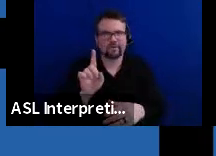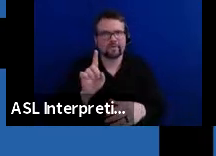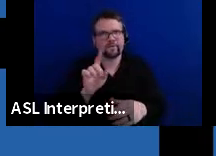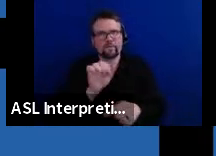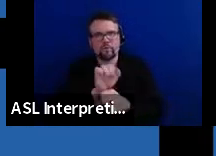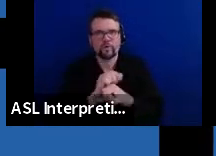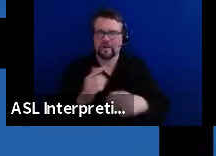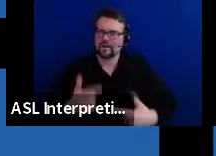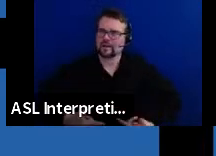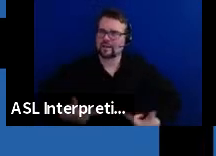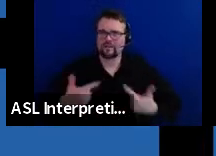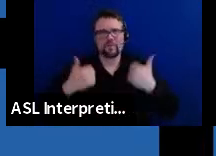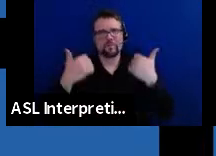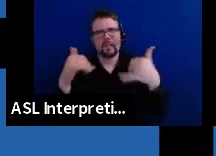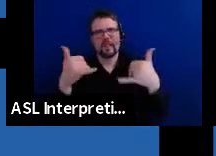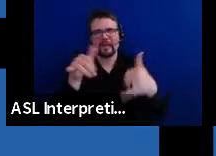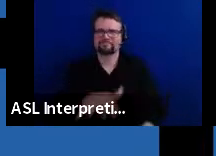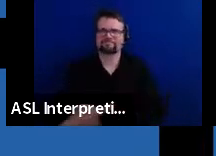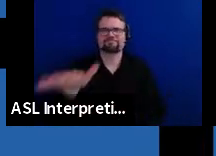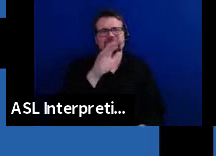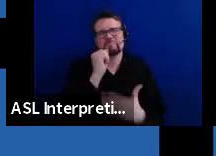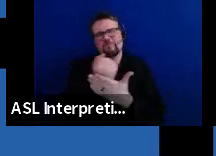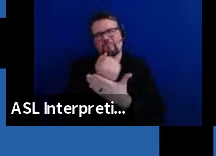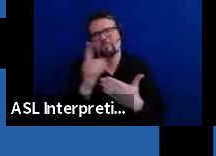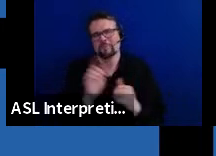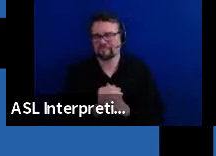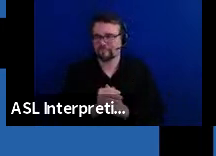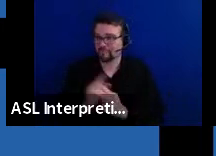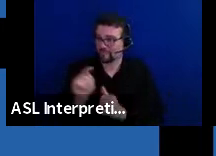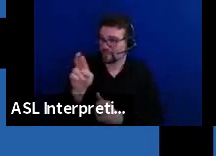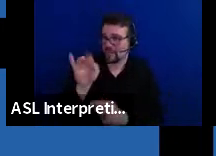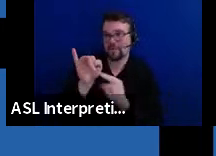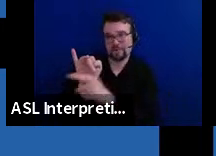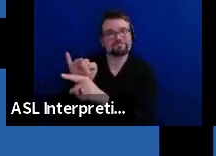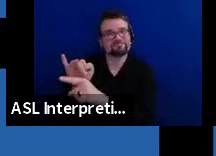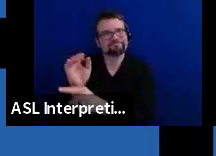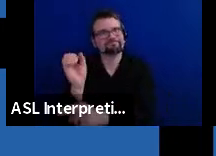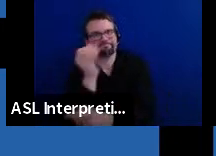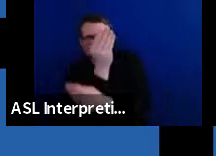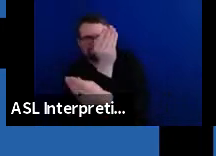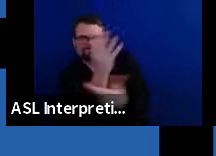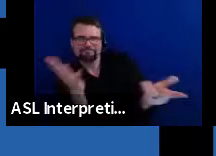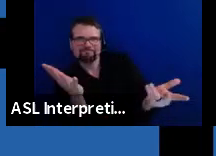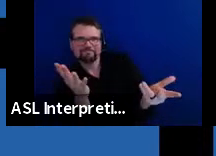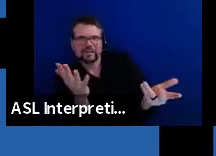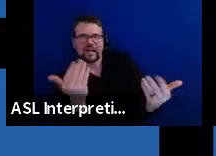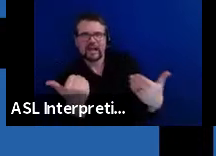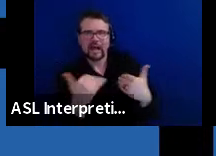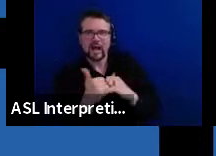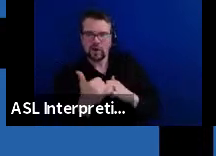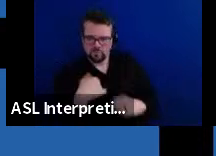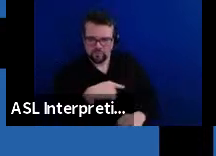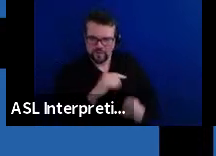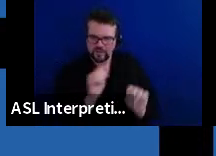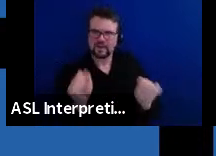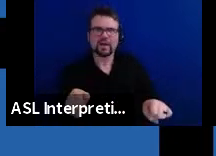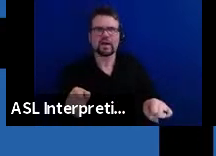TERI HAS GIVEN US IDEAS OF THINGS WE CAN DO EVERY DAY TO ACTIVELY CREATE A WORLD IN WHICH EVERYONE CAN GO EVERYWHERE.